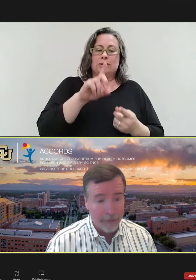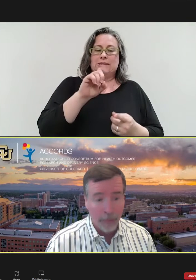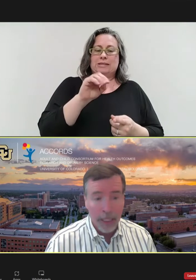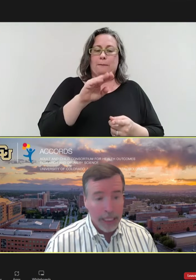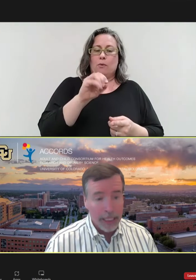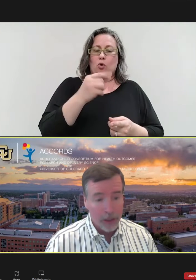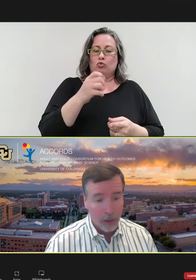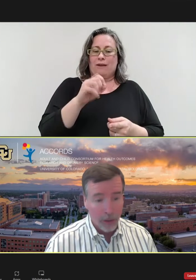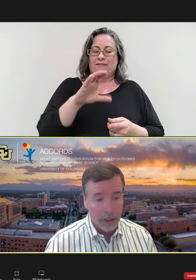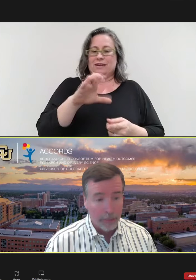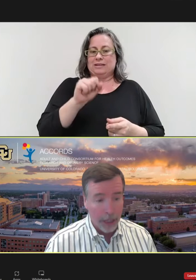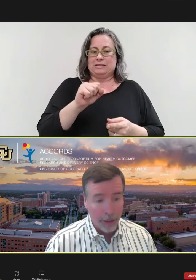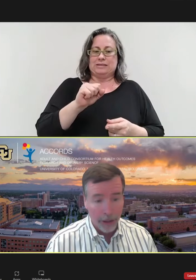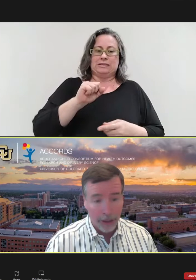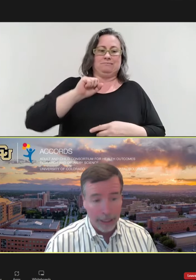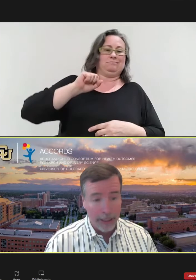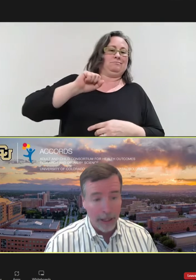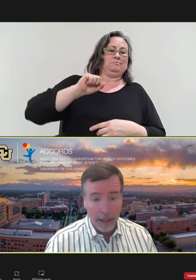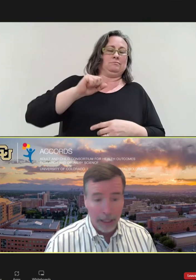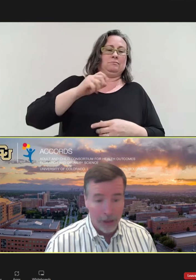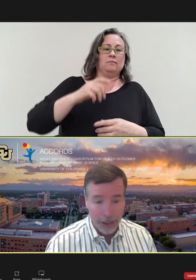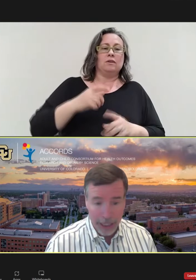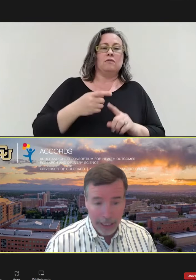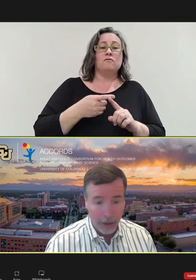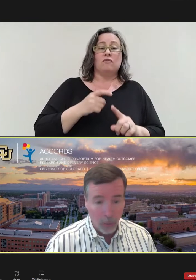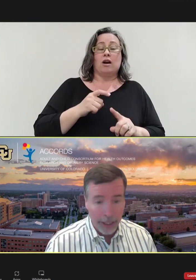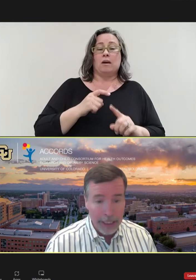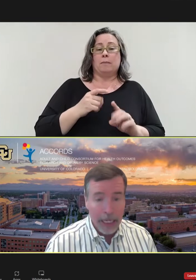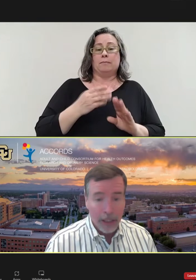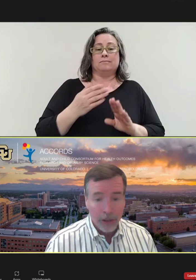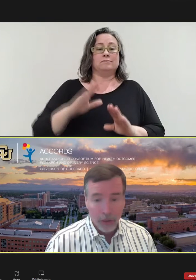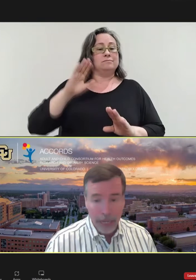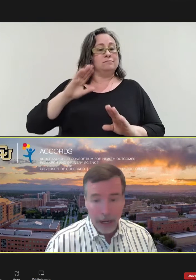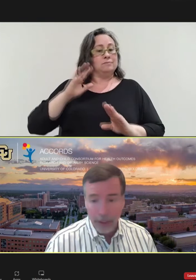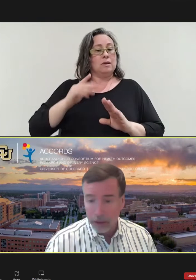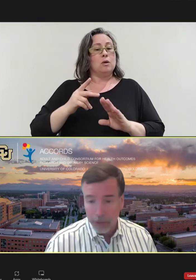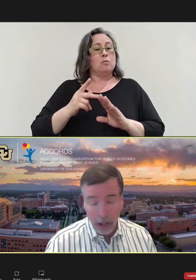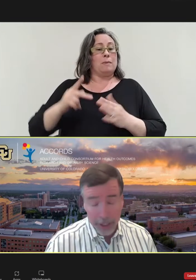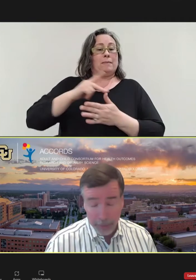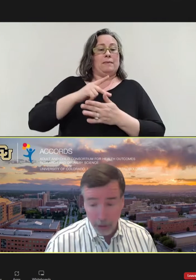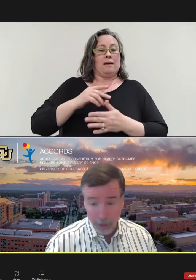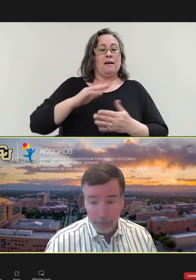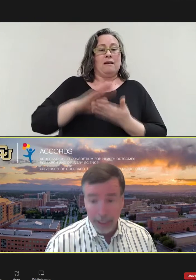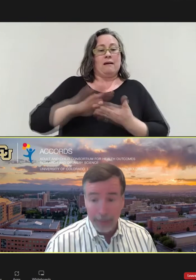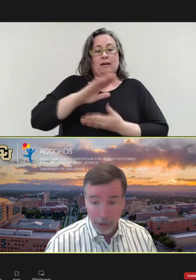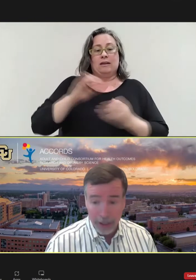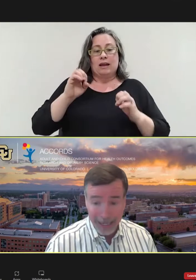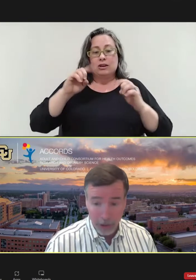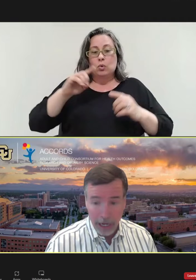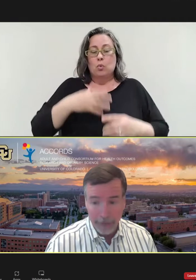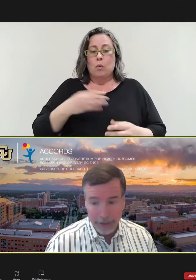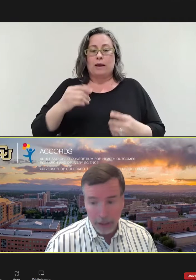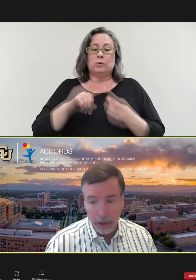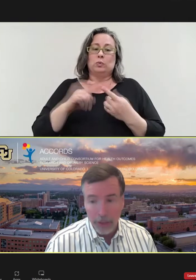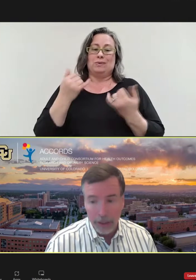from historically primarily college-educated White to now include all demographics, including those